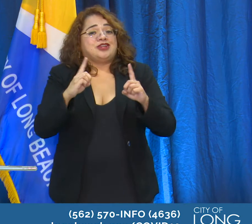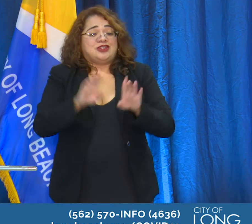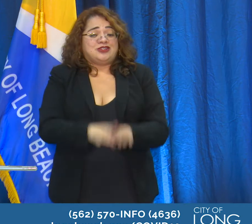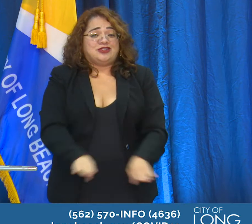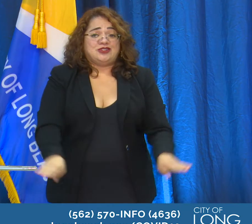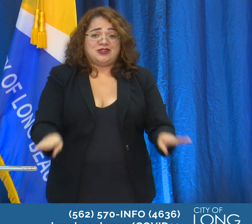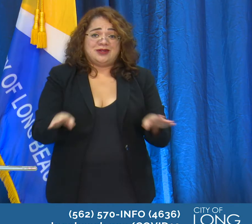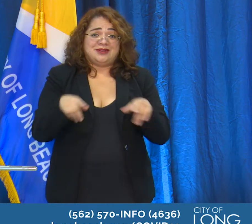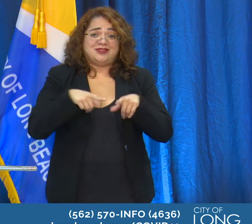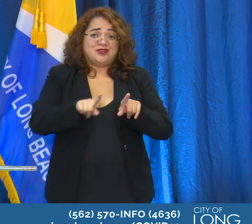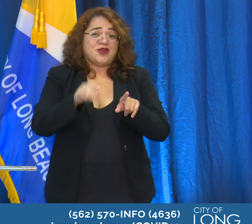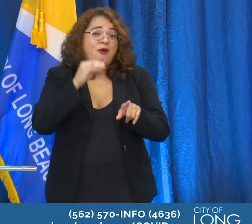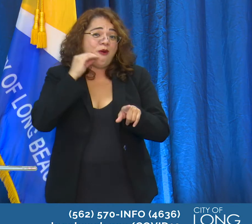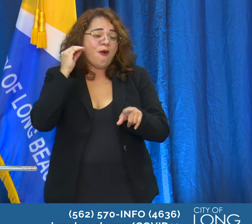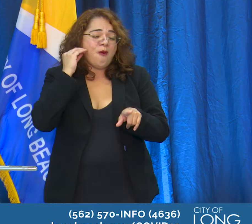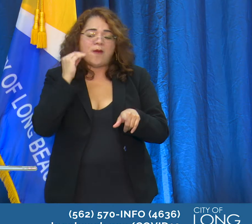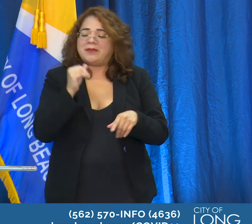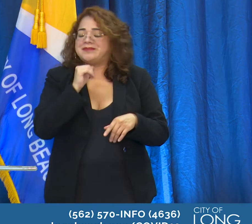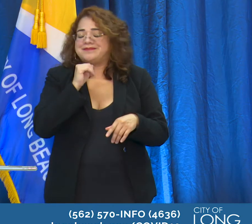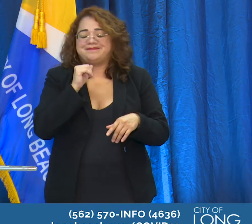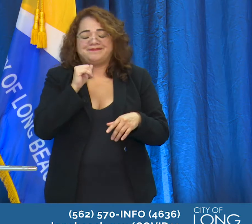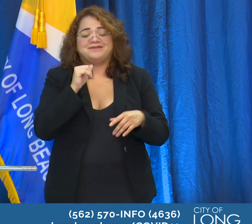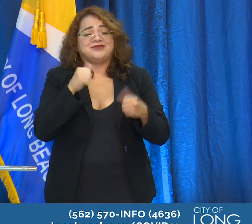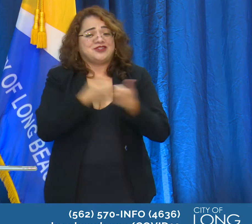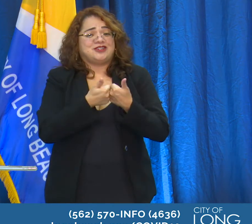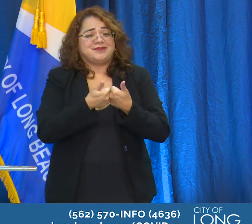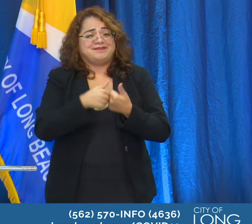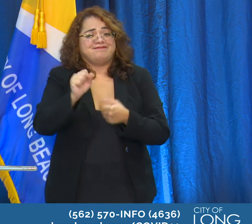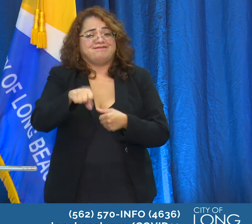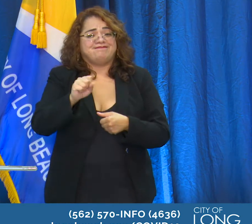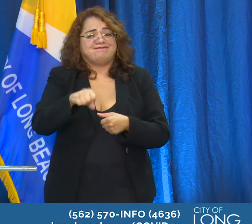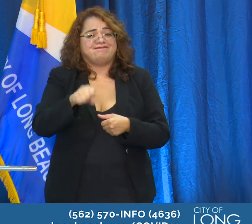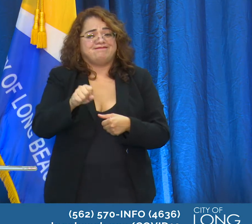And it's also concerning to be back in the classroom as you're seeing in places like